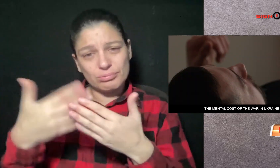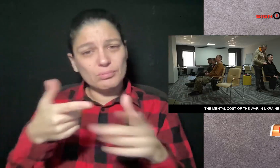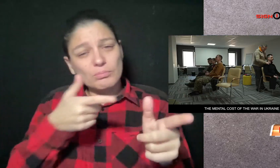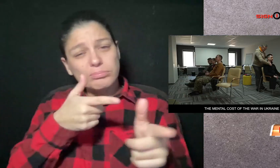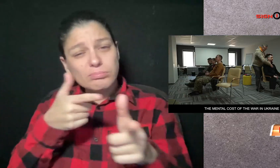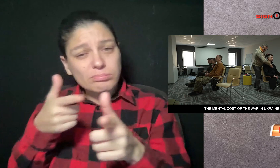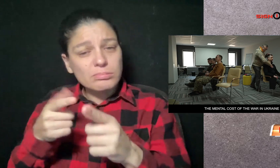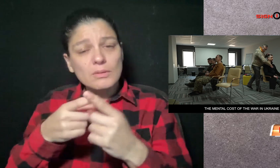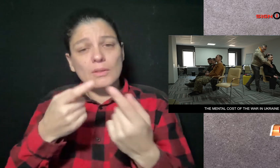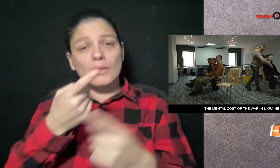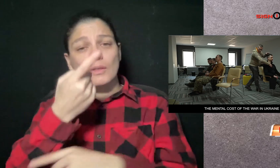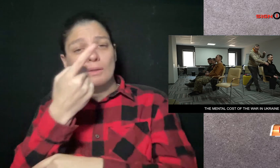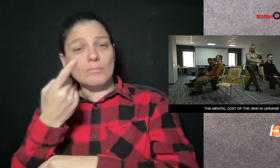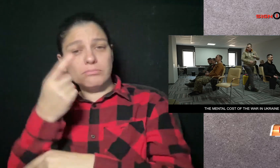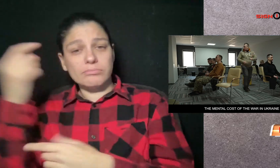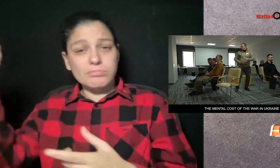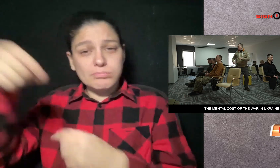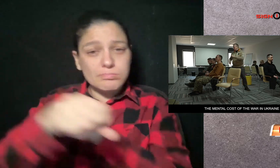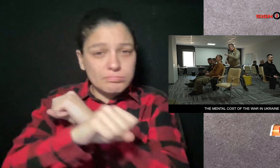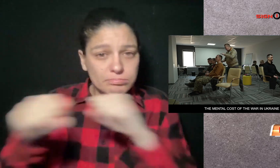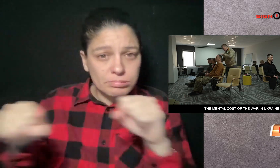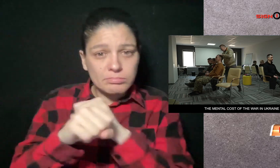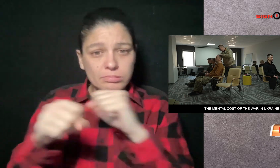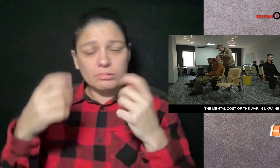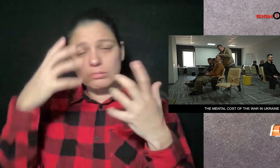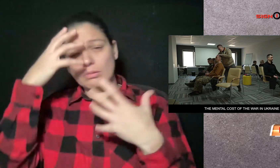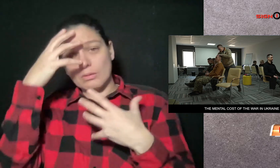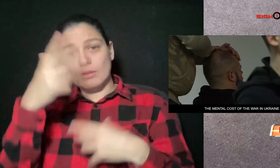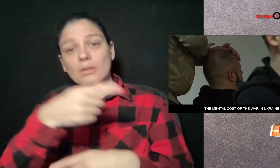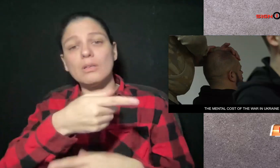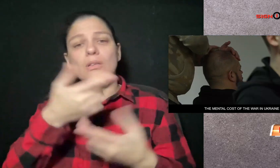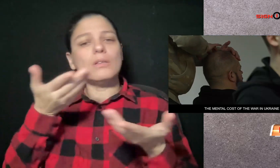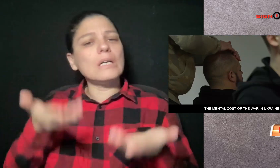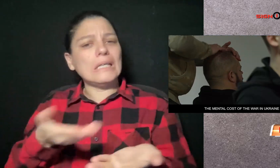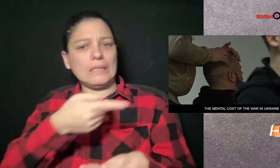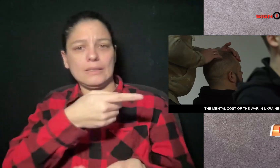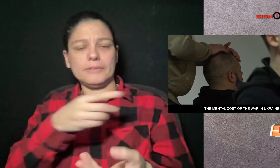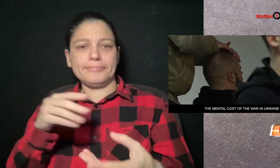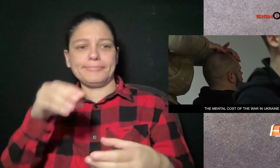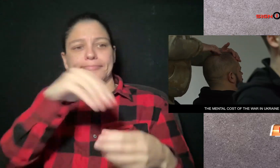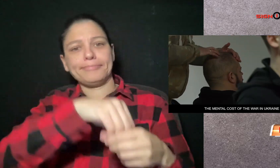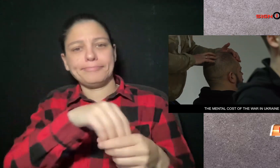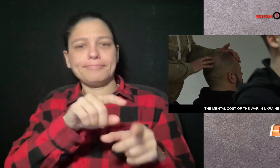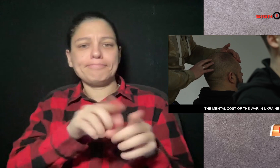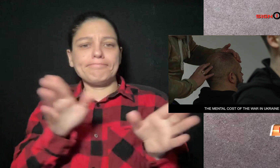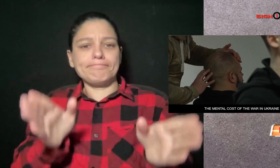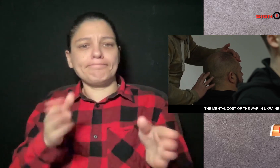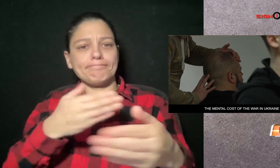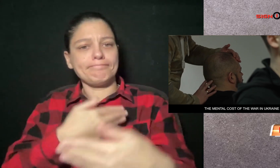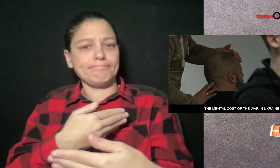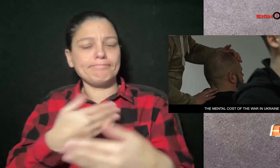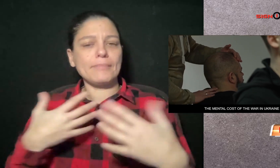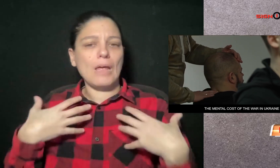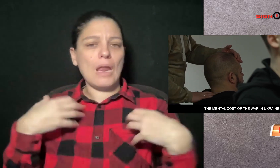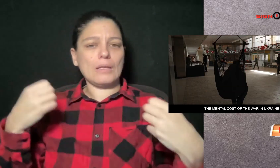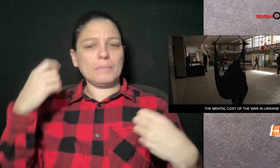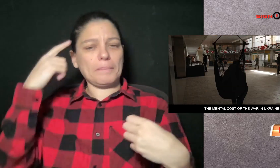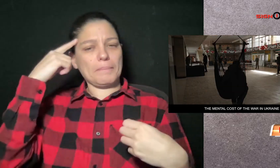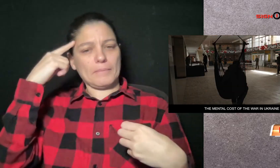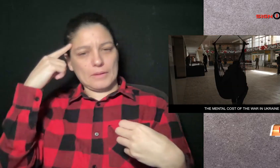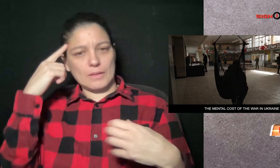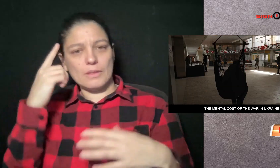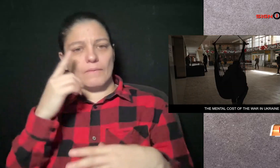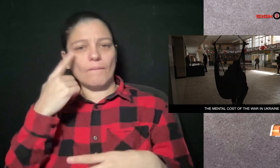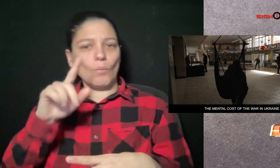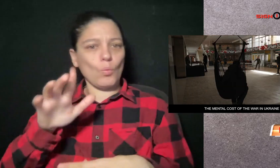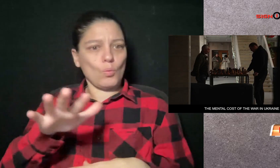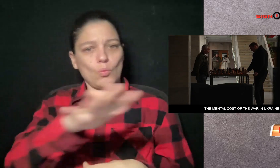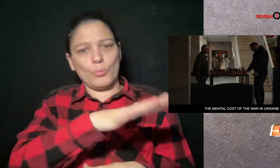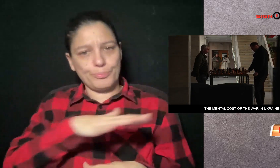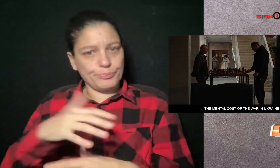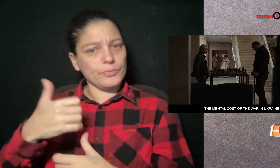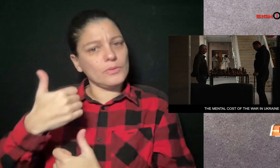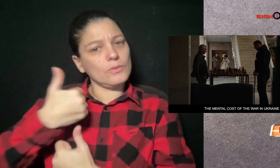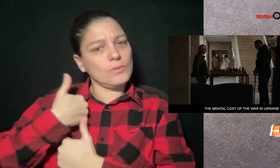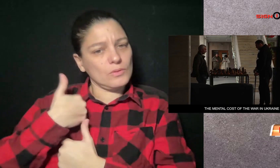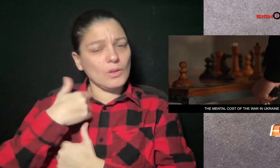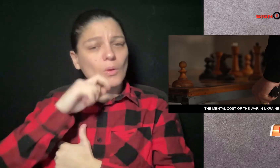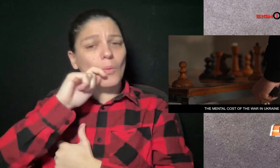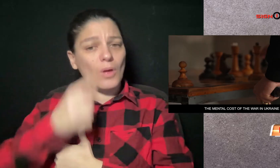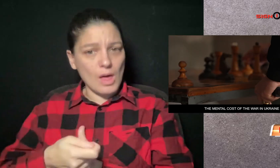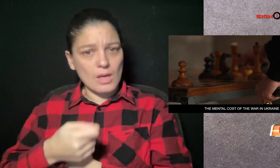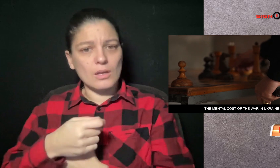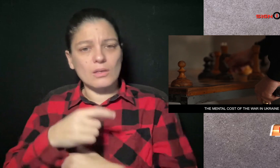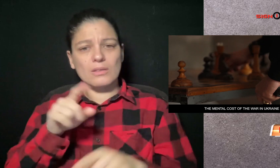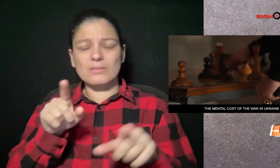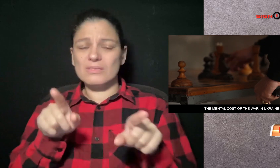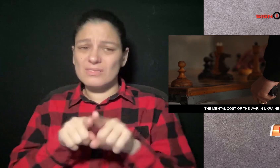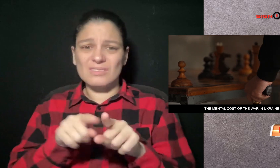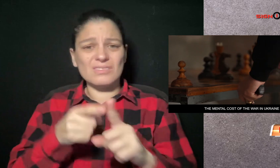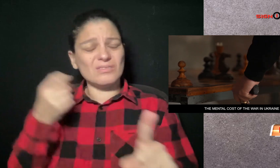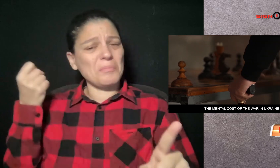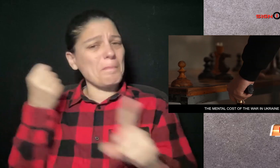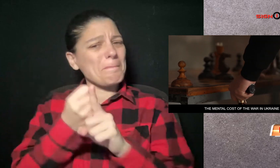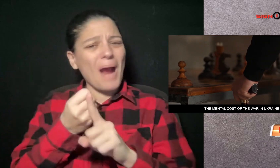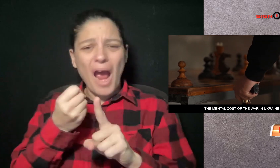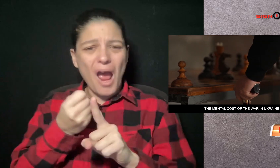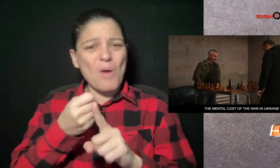from artillery and rocket strikes he is now at a mental health center for Ukrainian soldiers